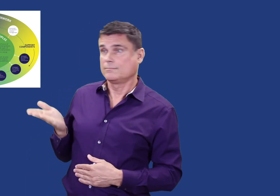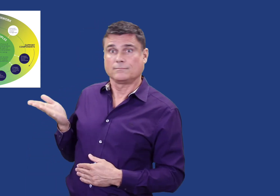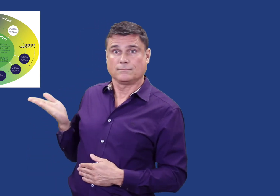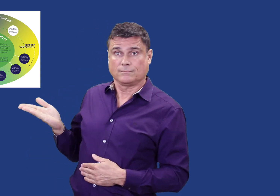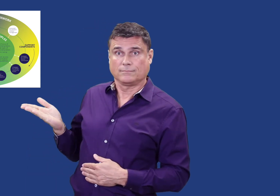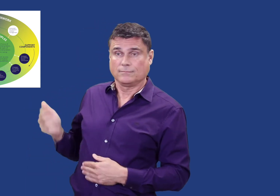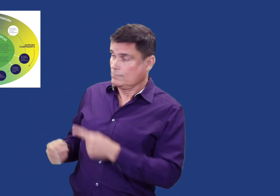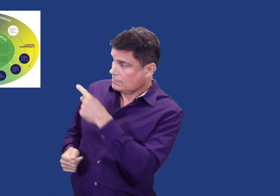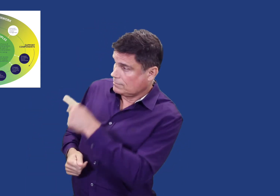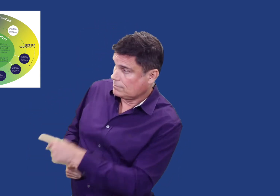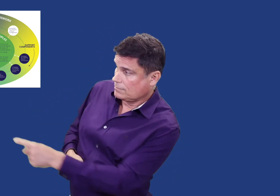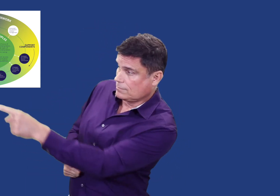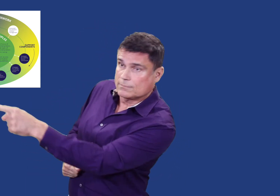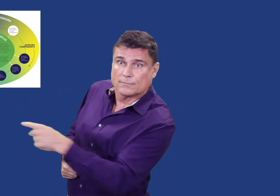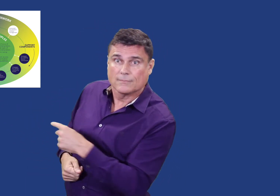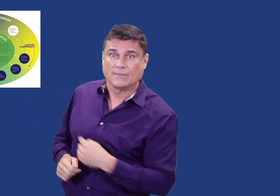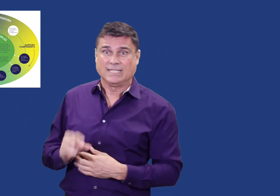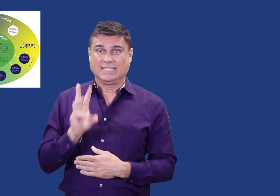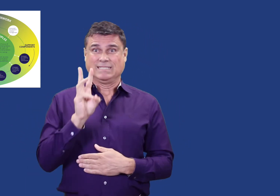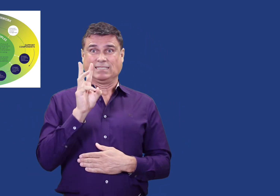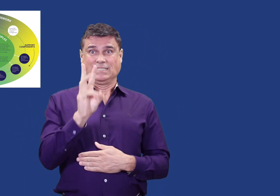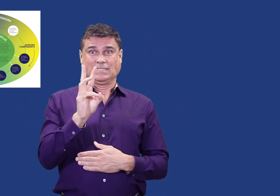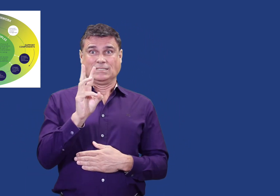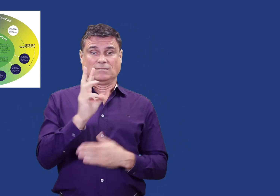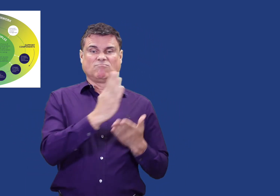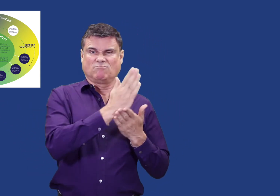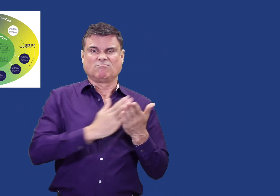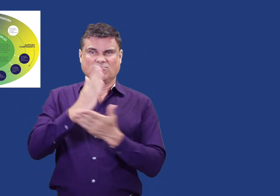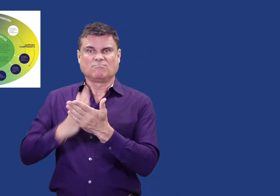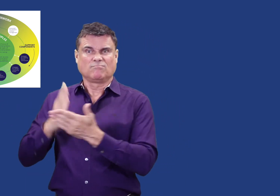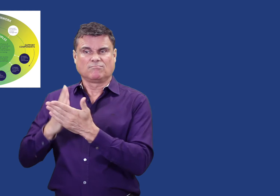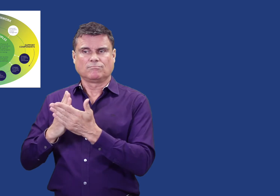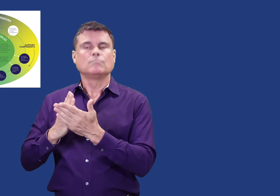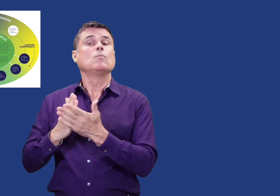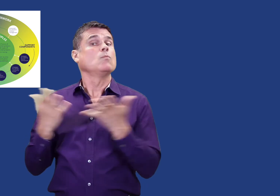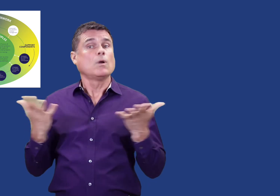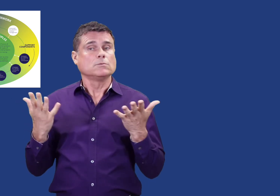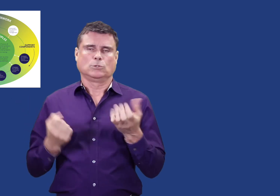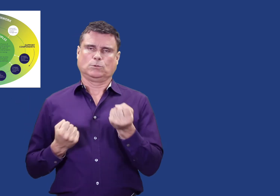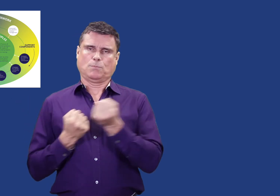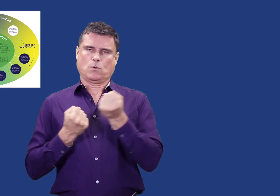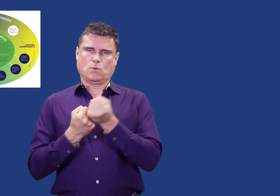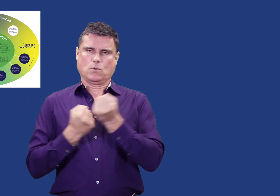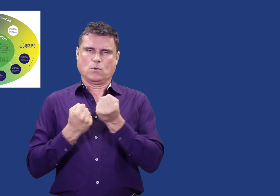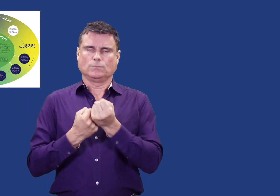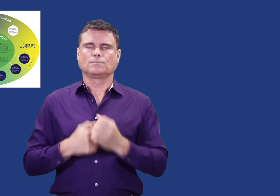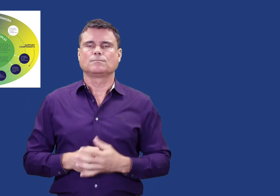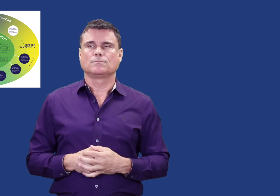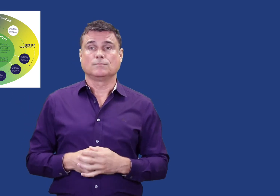ON THE RIGHT SIDE, SHOWS THE SIX SUPPORT COMPONENTS WHICH ARE IN DARK BLUE BUBBLES.